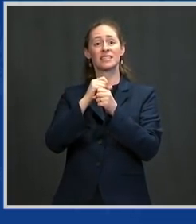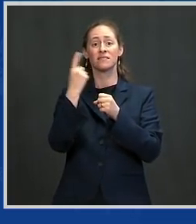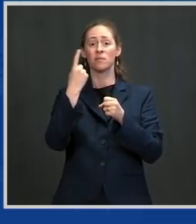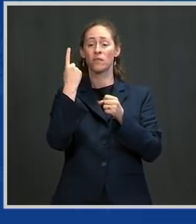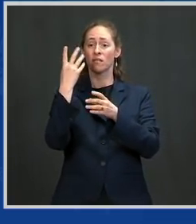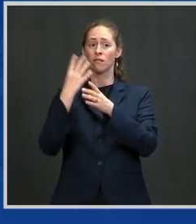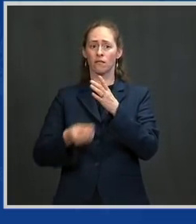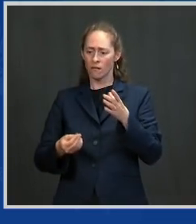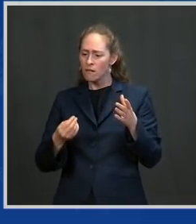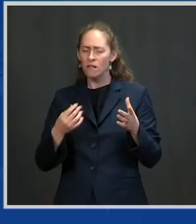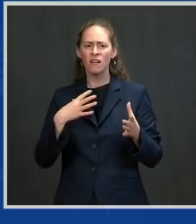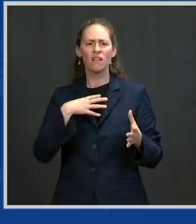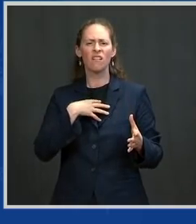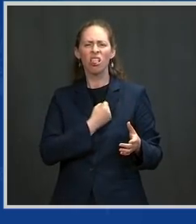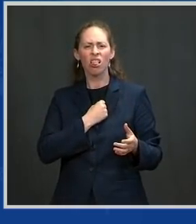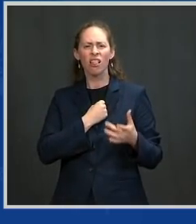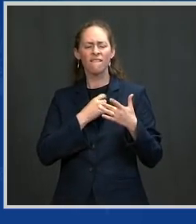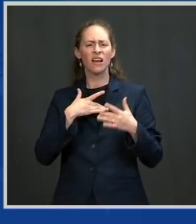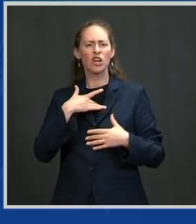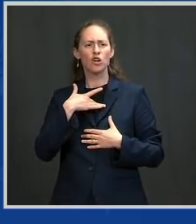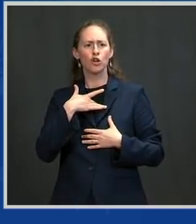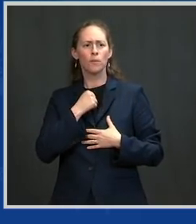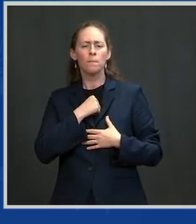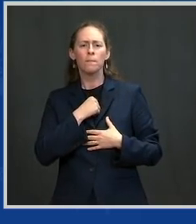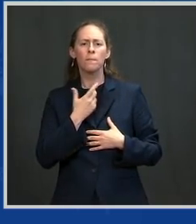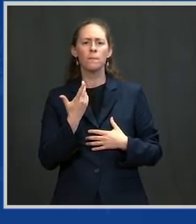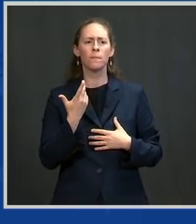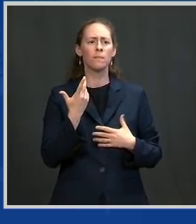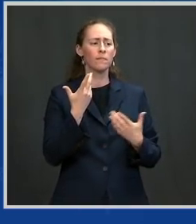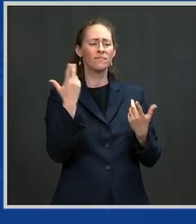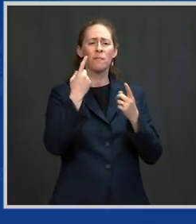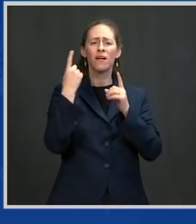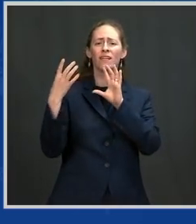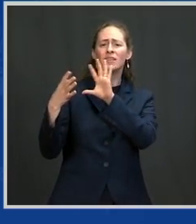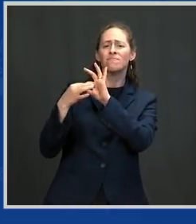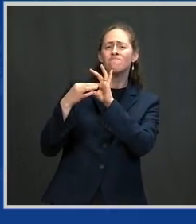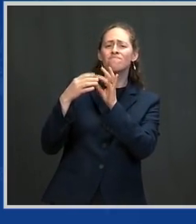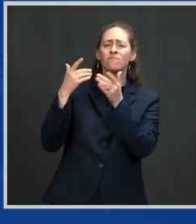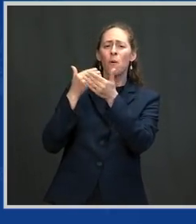that's close to you that you adored. That's why I continue to say to America: